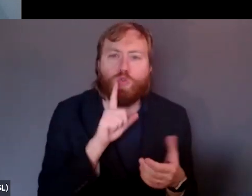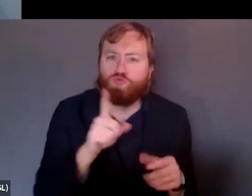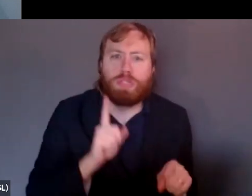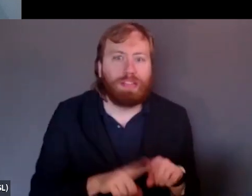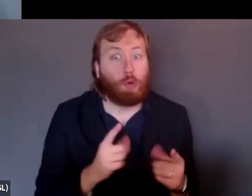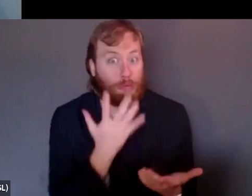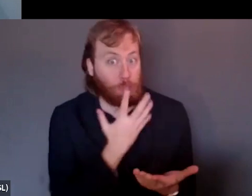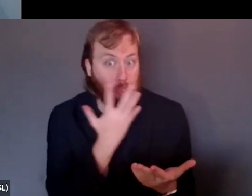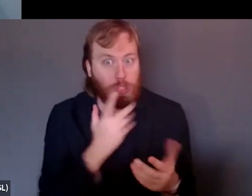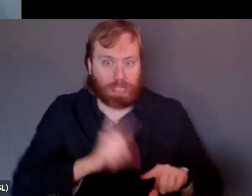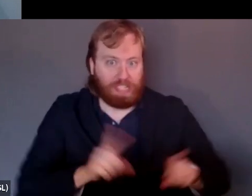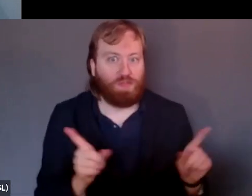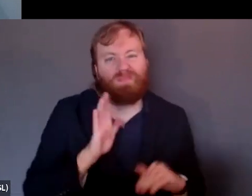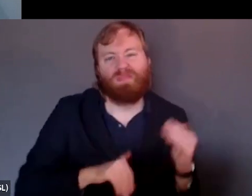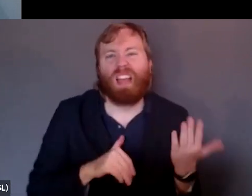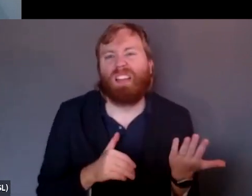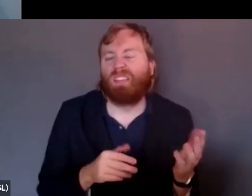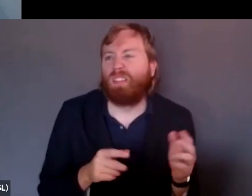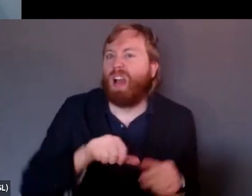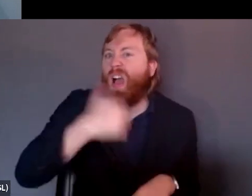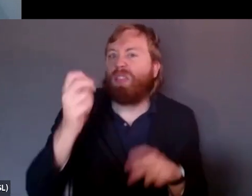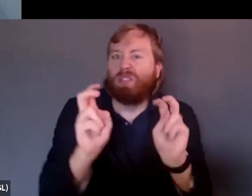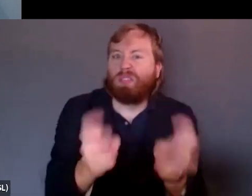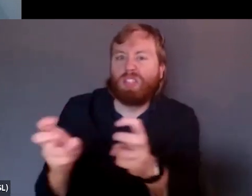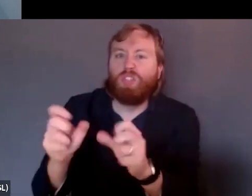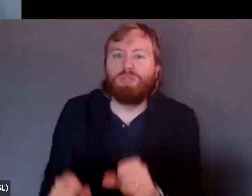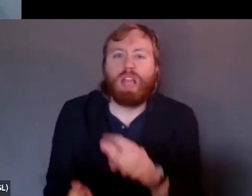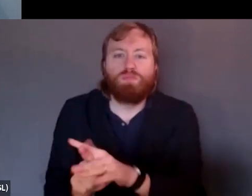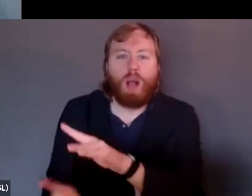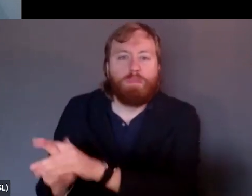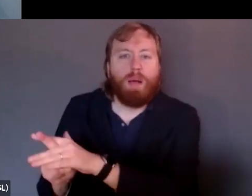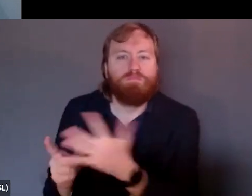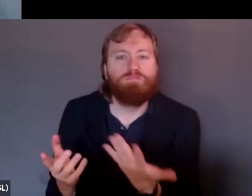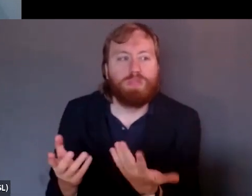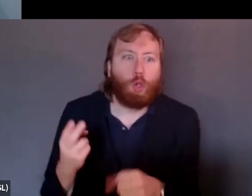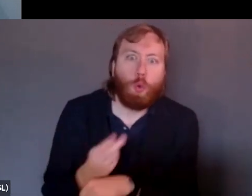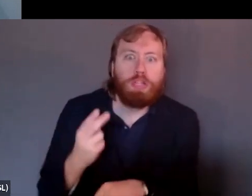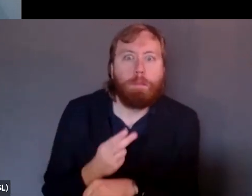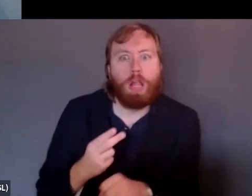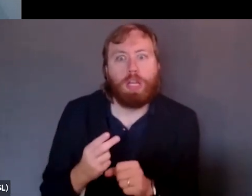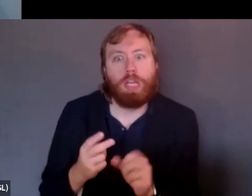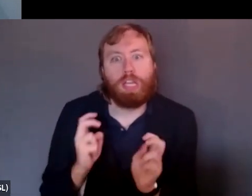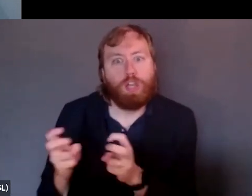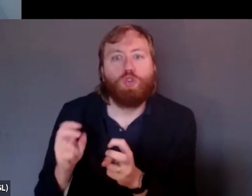that different issues can crop up the usability issues or visibility issues.